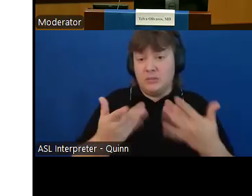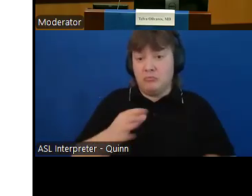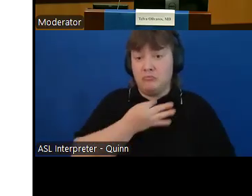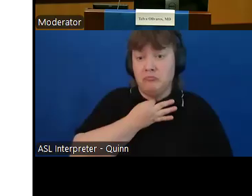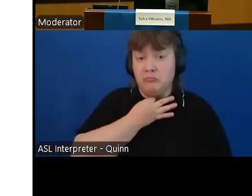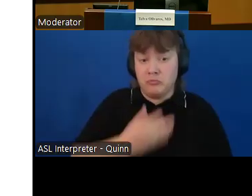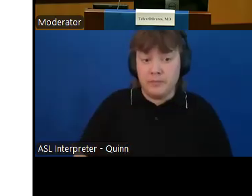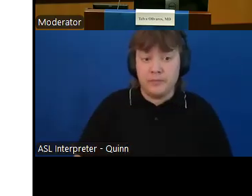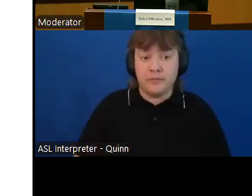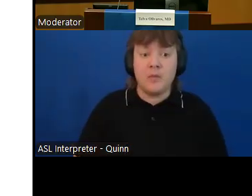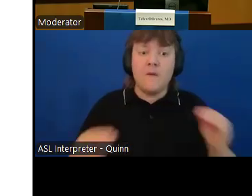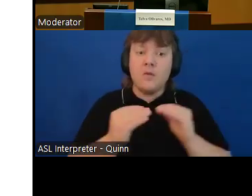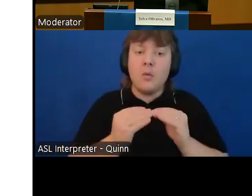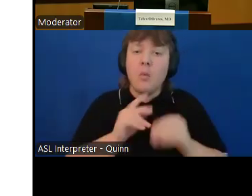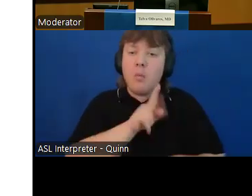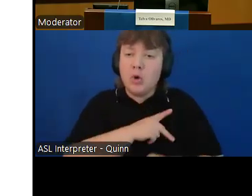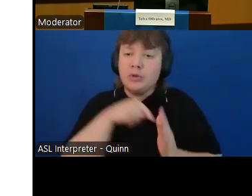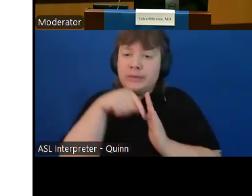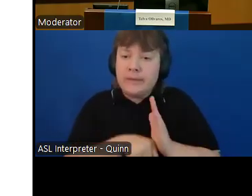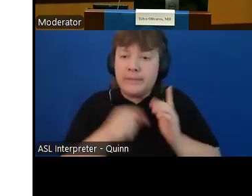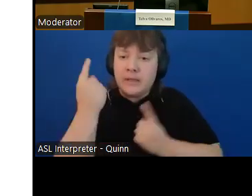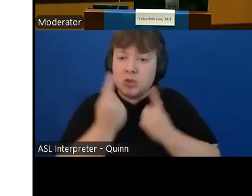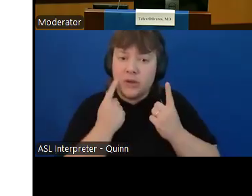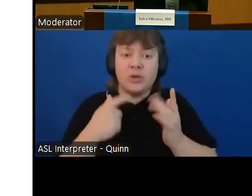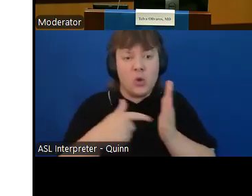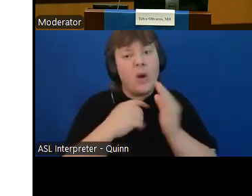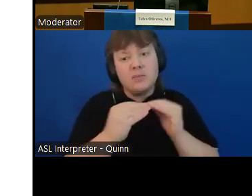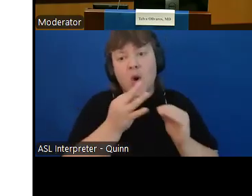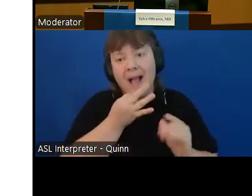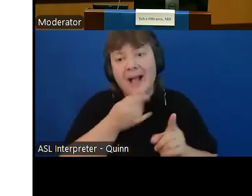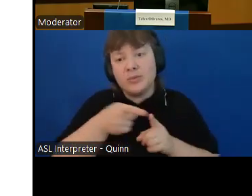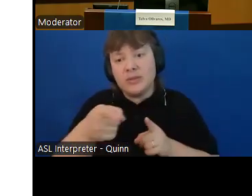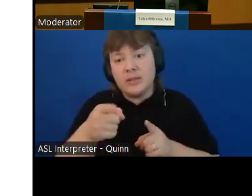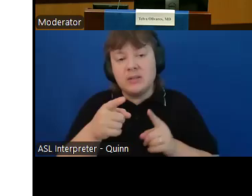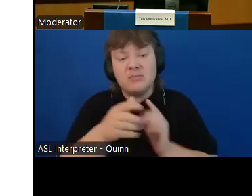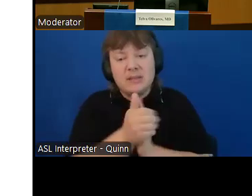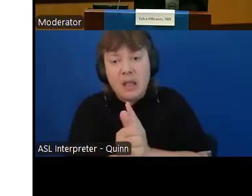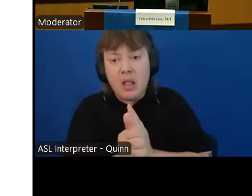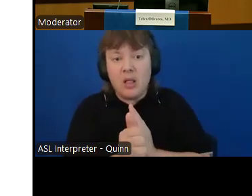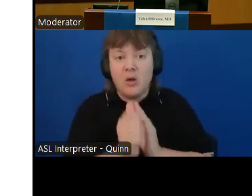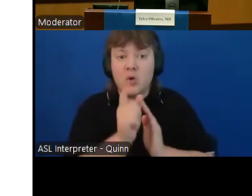deeper personal consideration this does require more expertise more skill in really exploring this